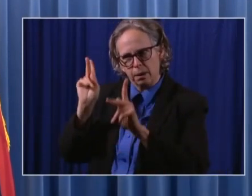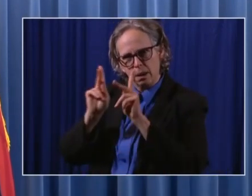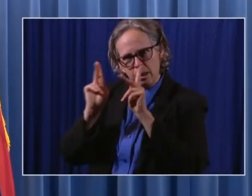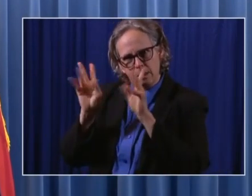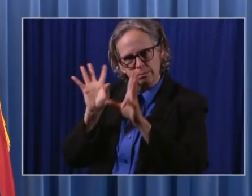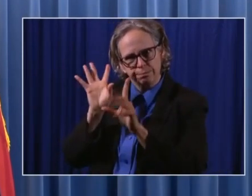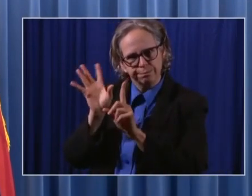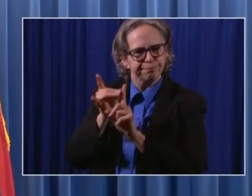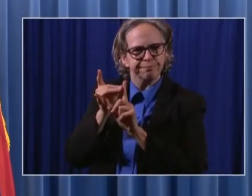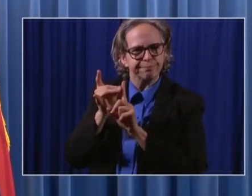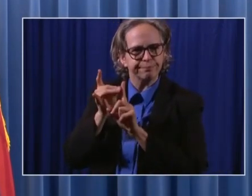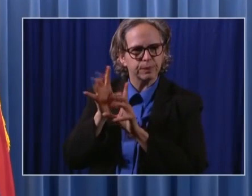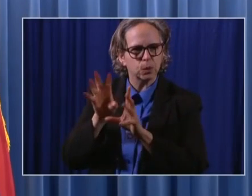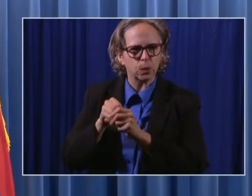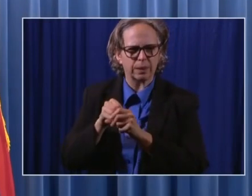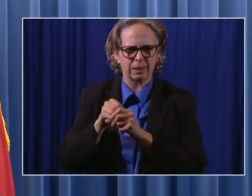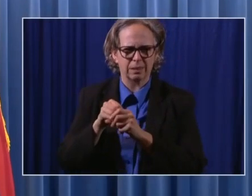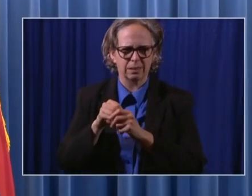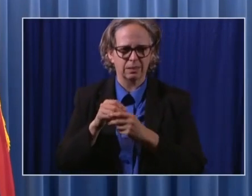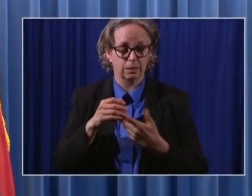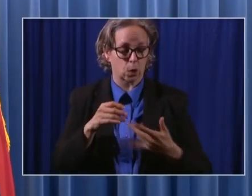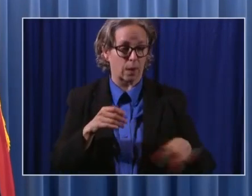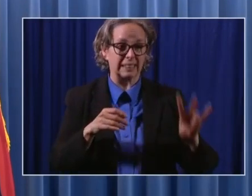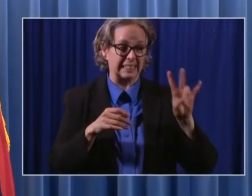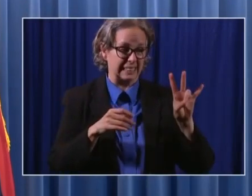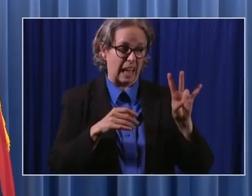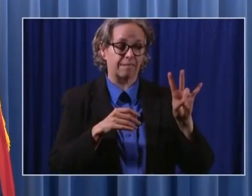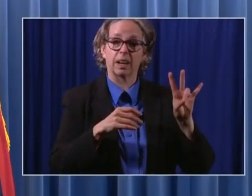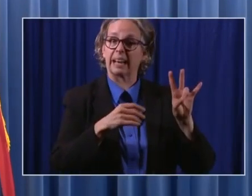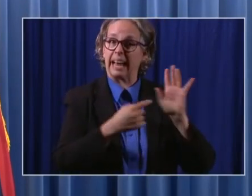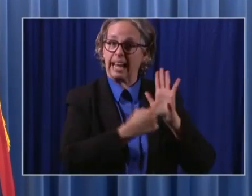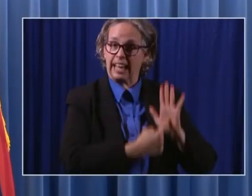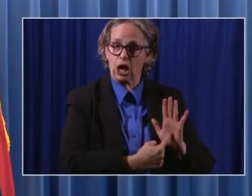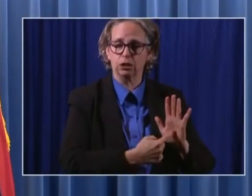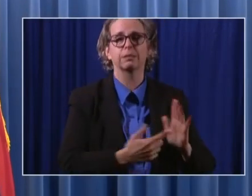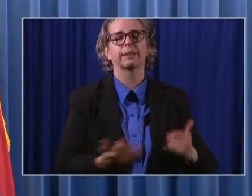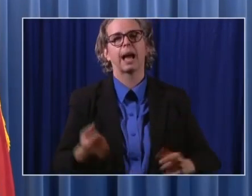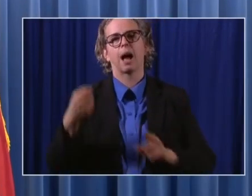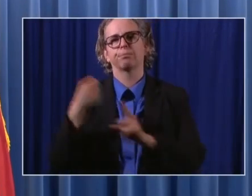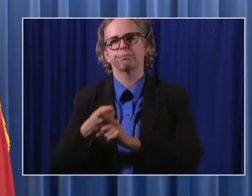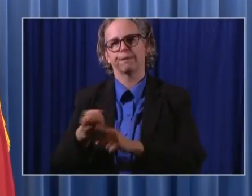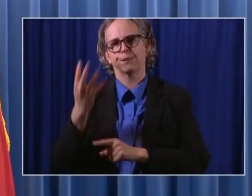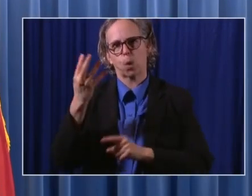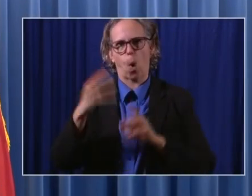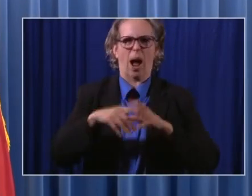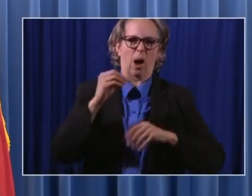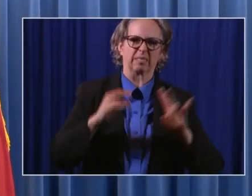PER 100,000 RESIDENTS IN THE LAST TWO WEEKS. HENRY COUNTY HAS MET FOR